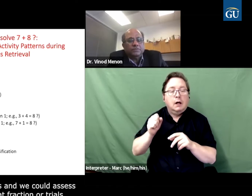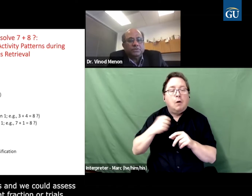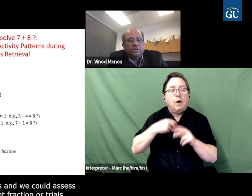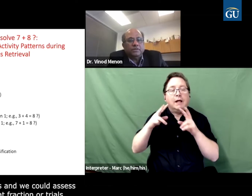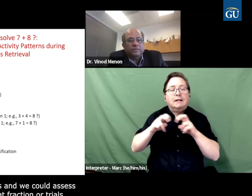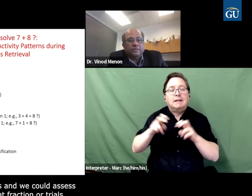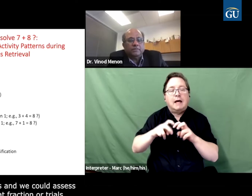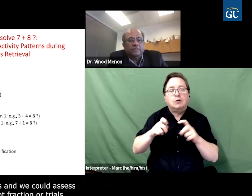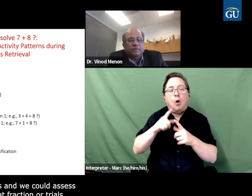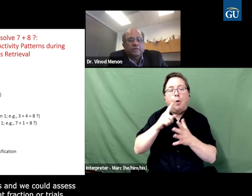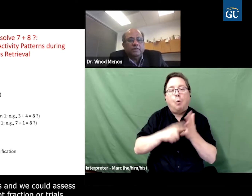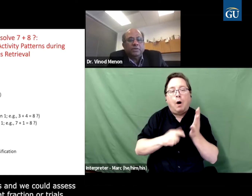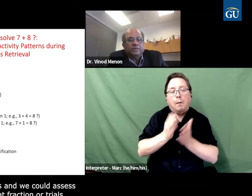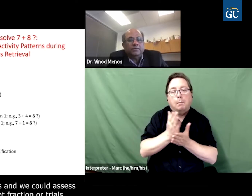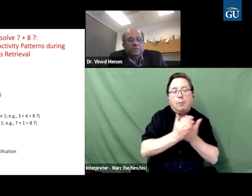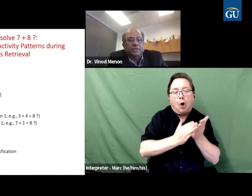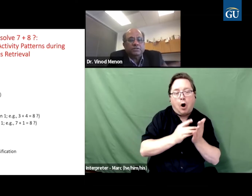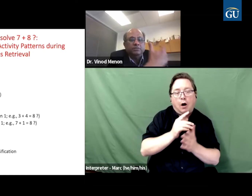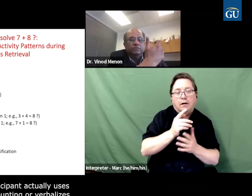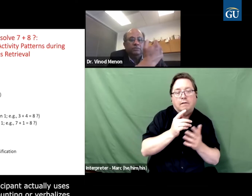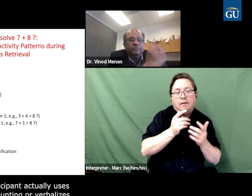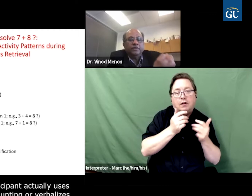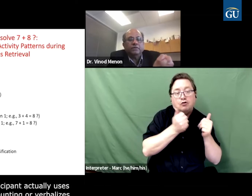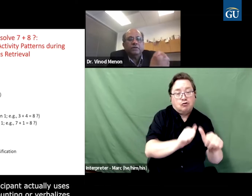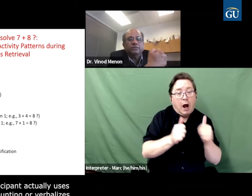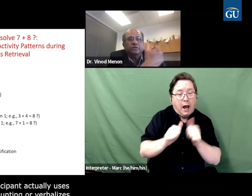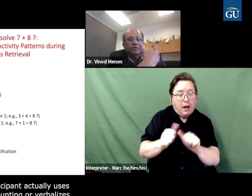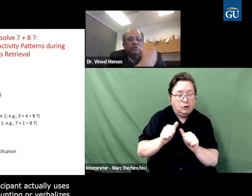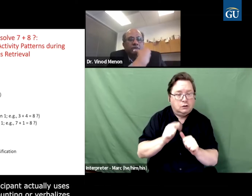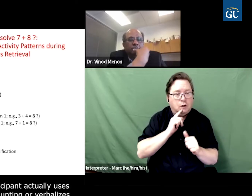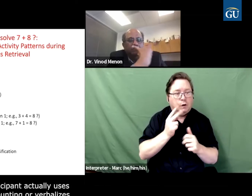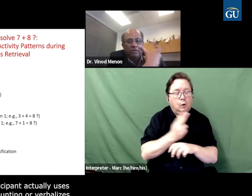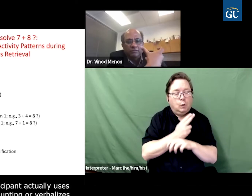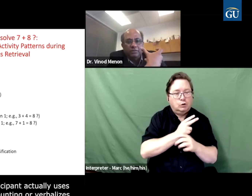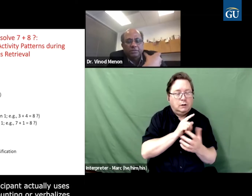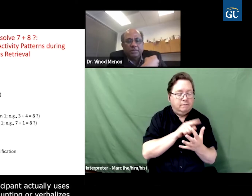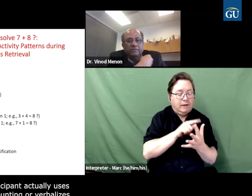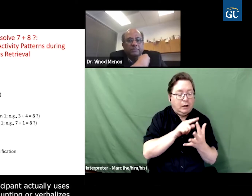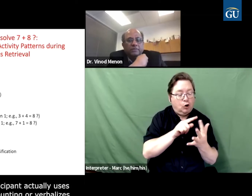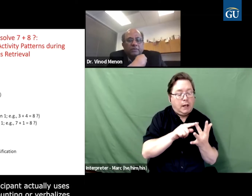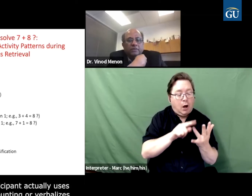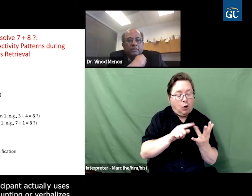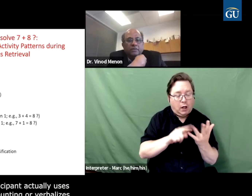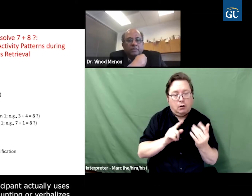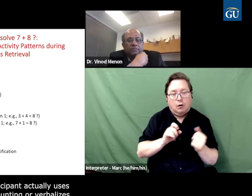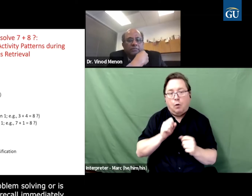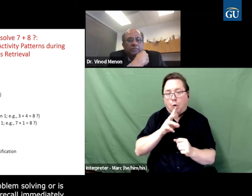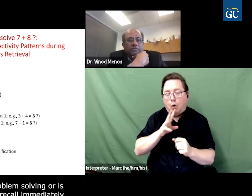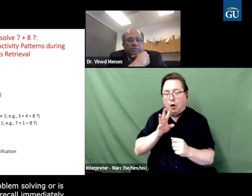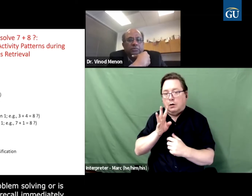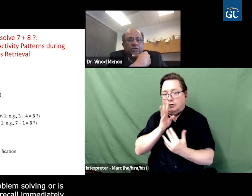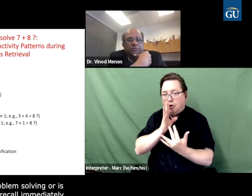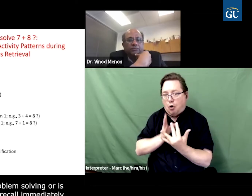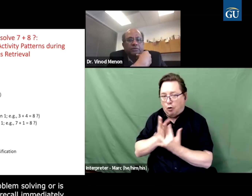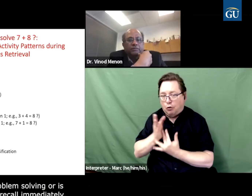on what fraction the trials the participant actually uses finger